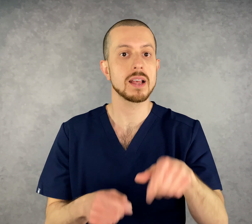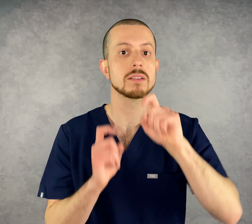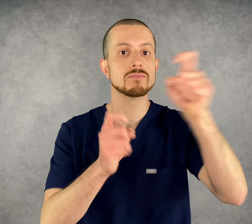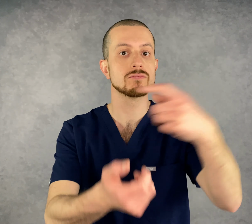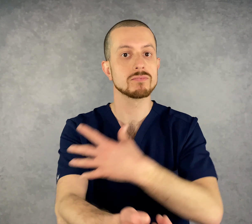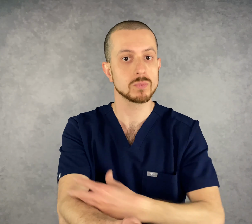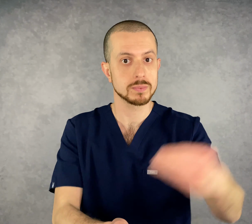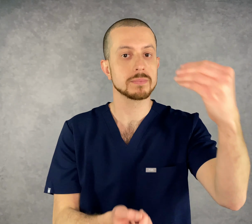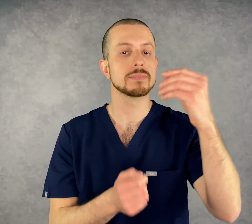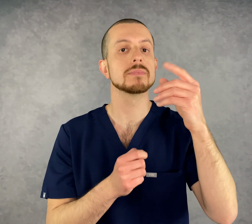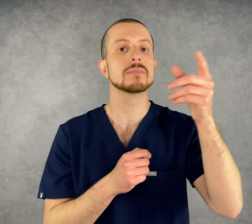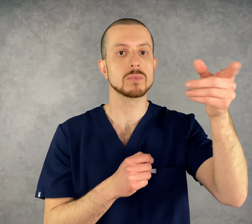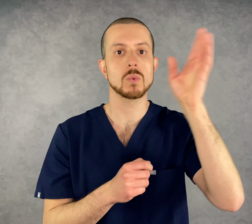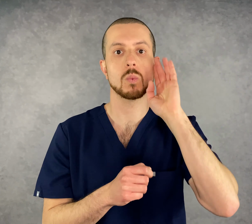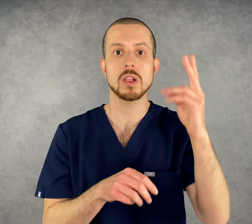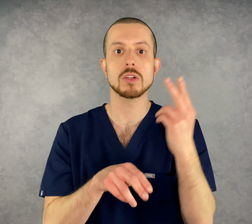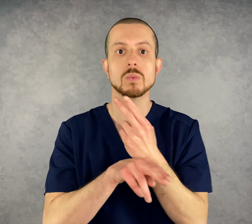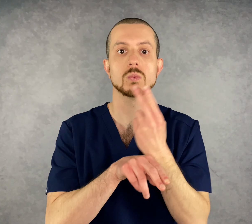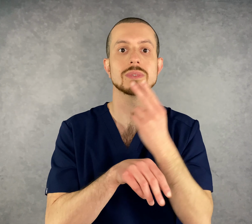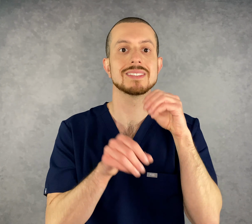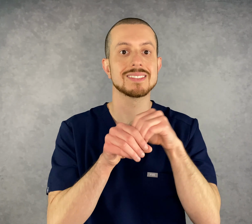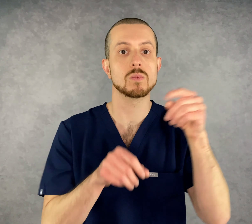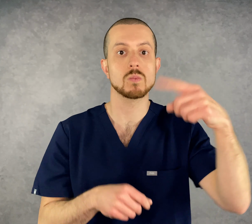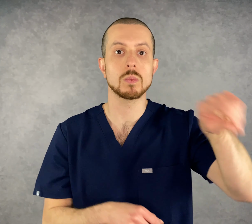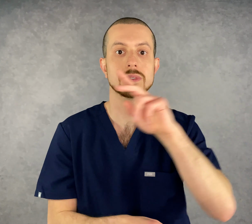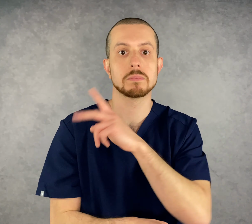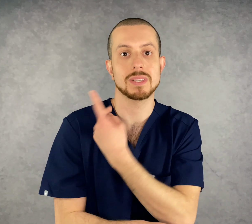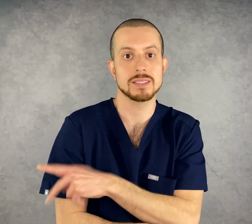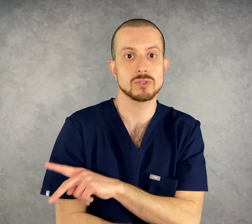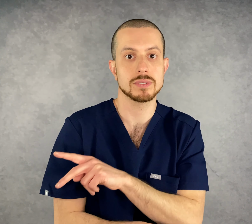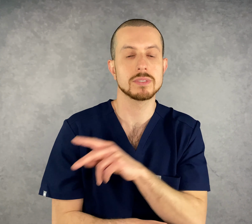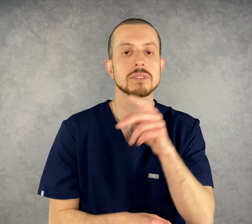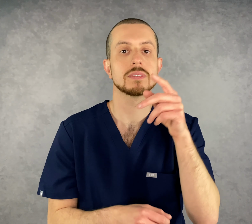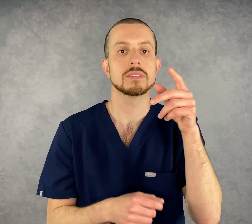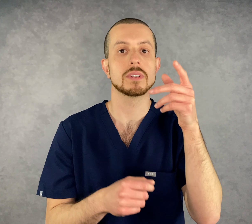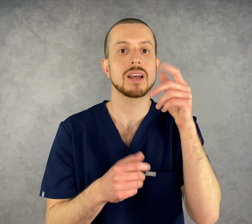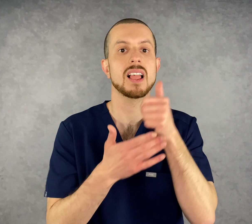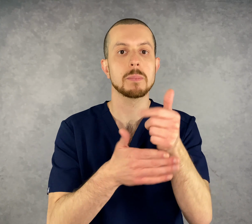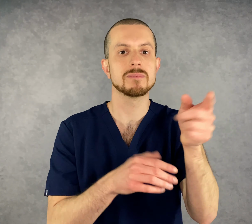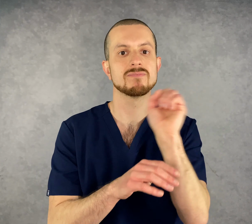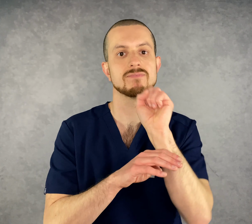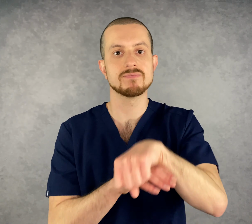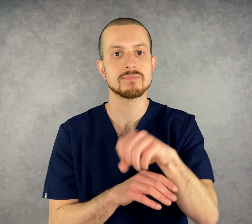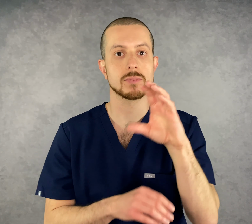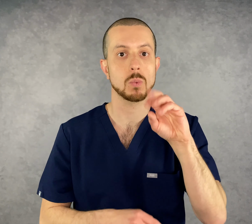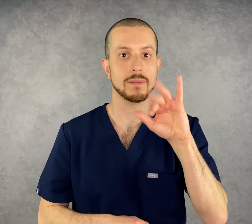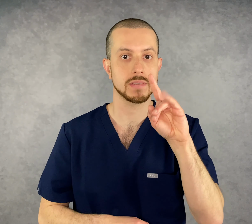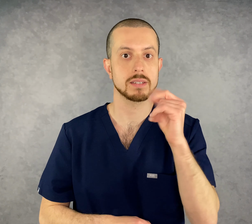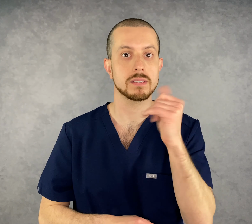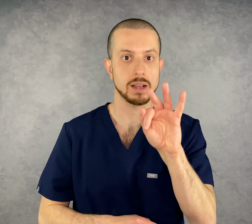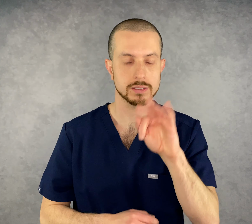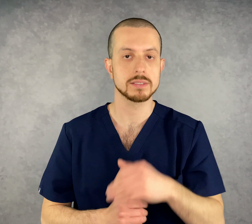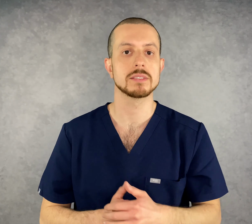donate. It will be given to those patients to help them beat COVID-19.